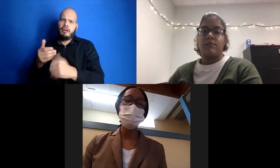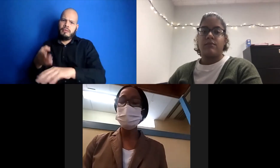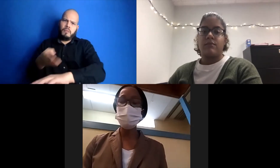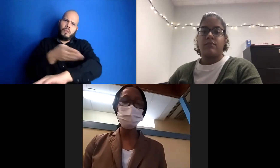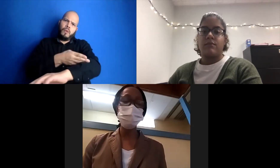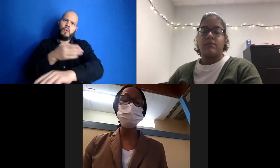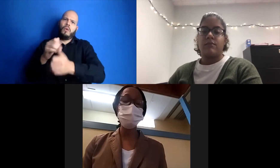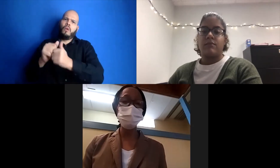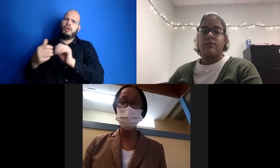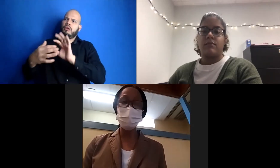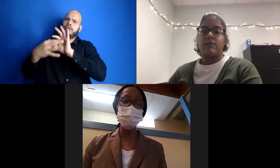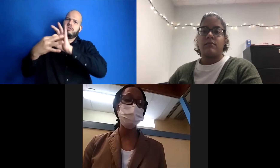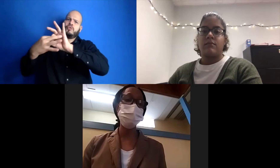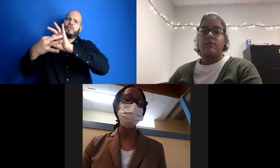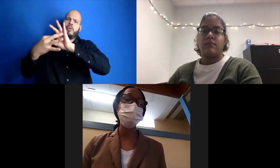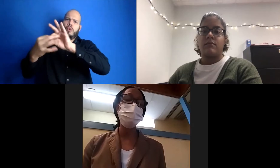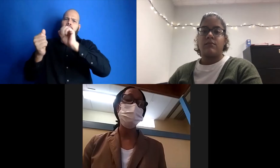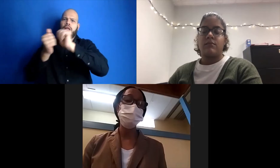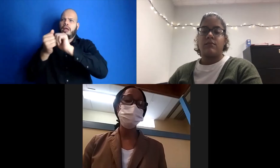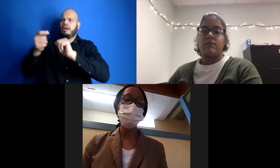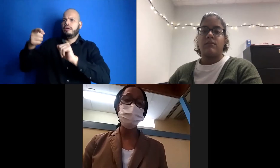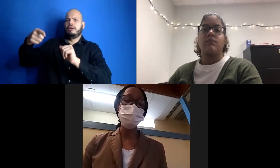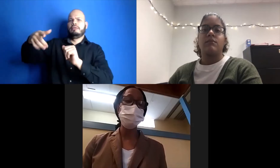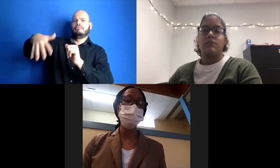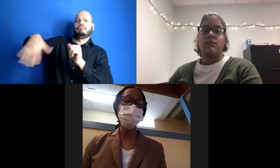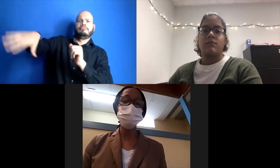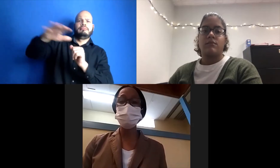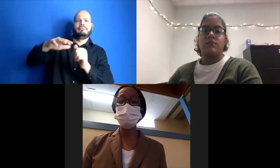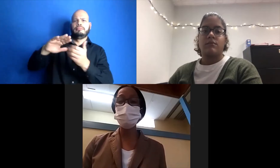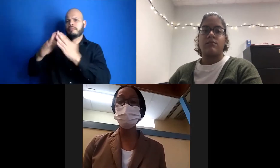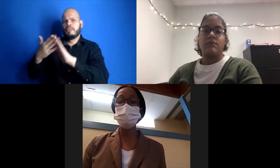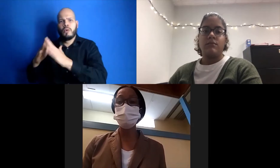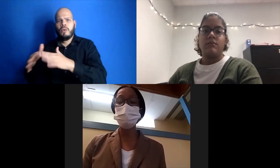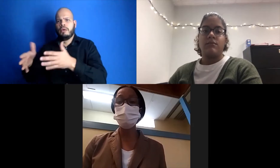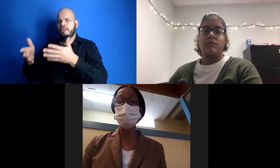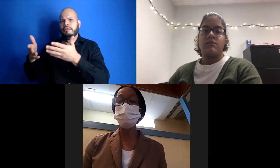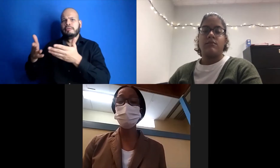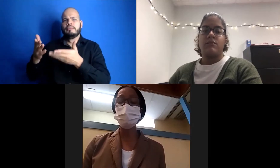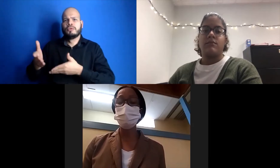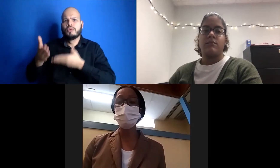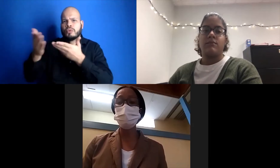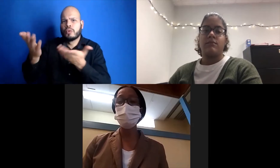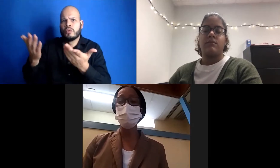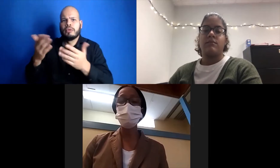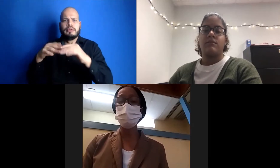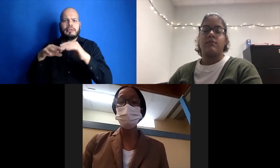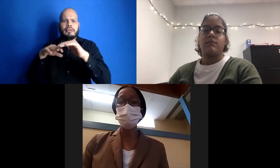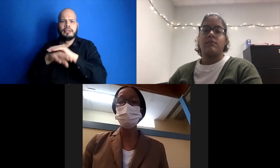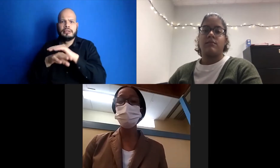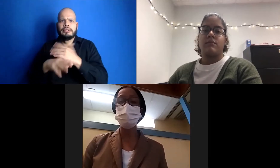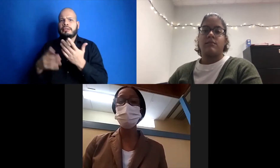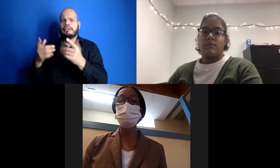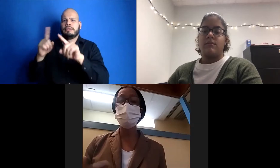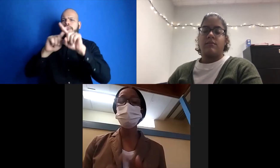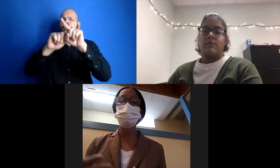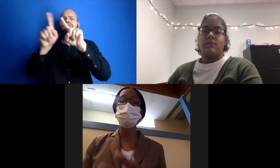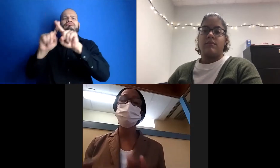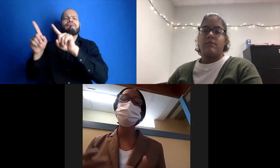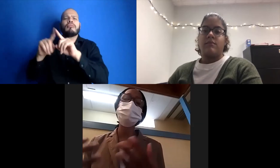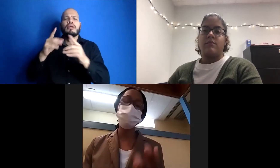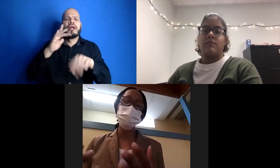as communication assets support resources and in so many other ways how in what ways